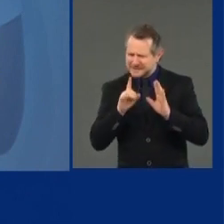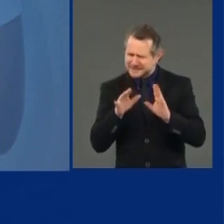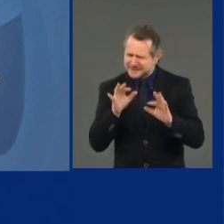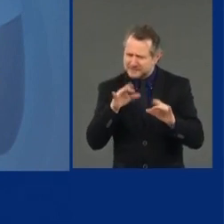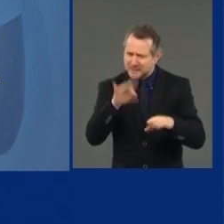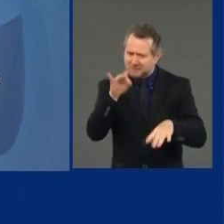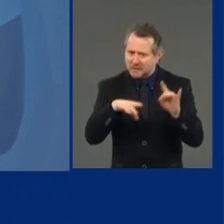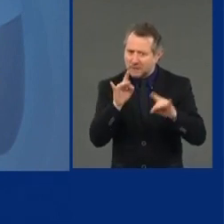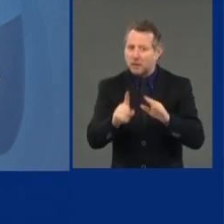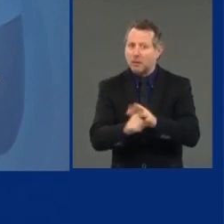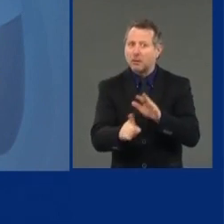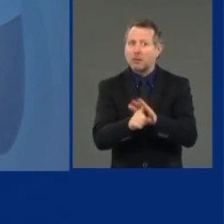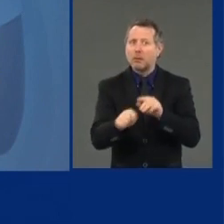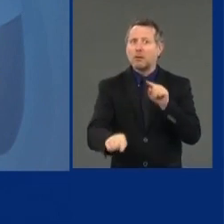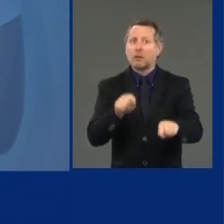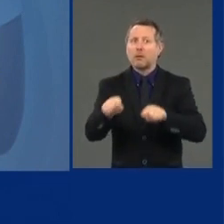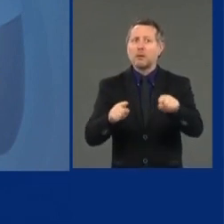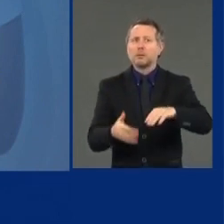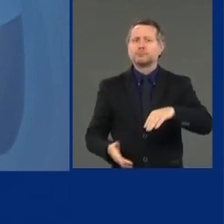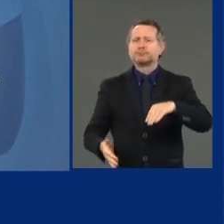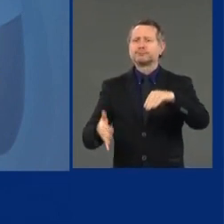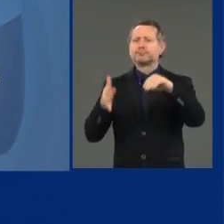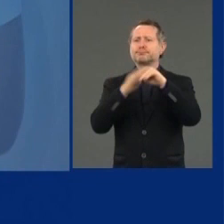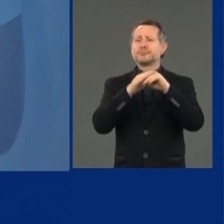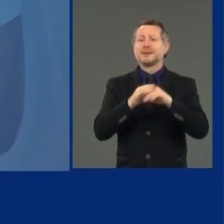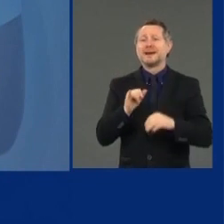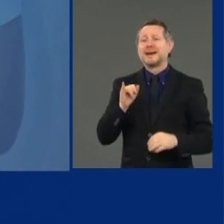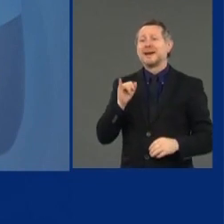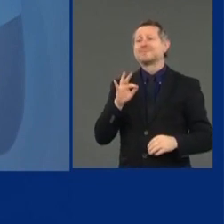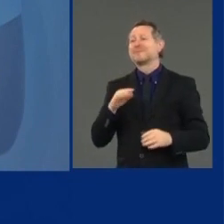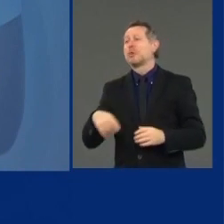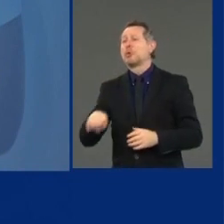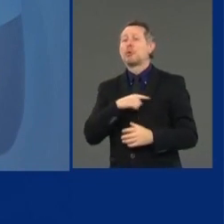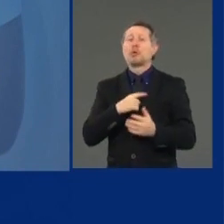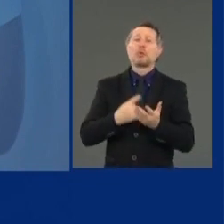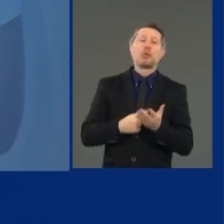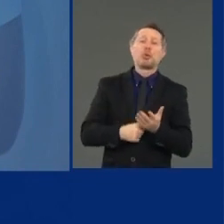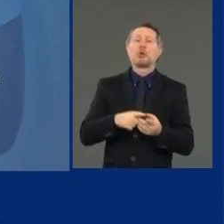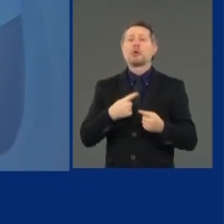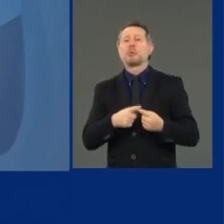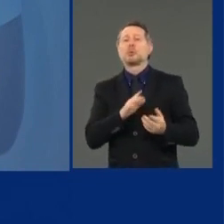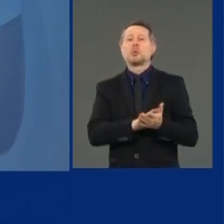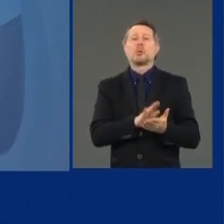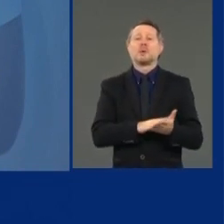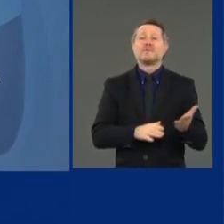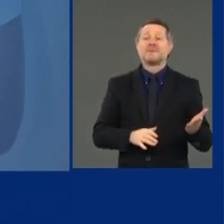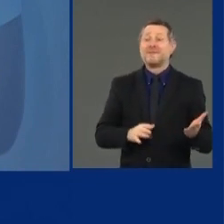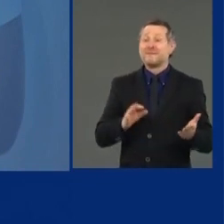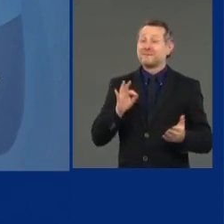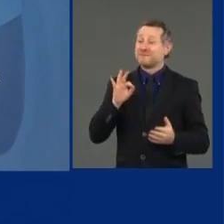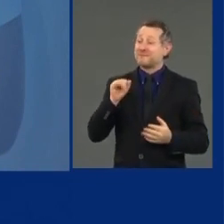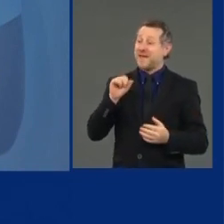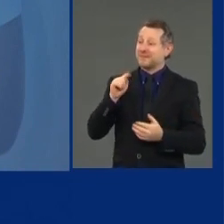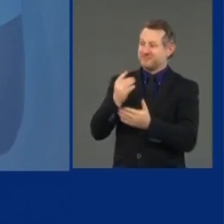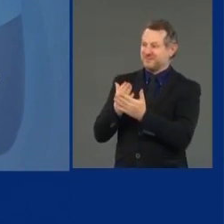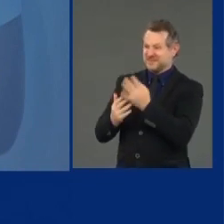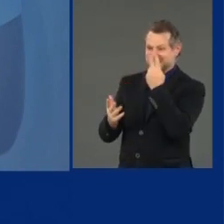WHERE THE MORE THEY LOOK I BELIEVE THE MORE THEY'RE GOING TO FIND.